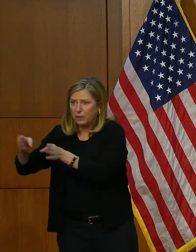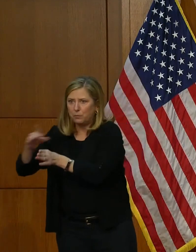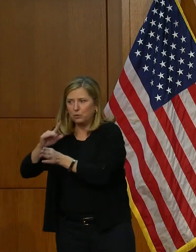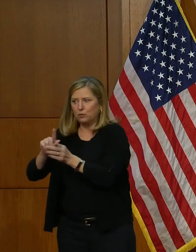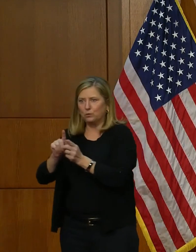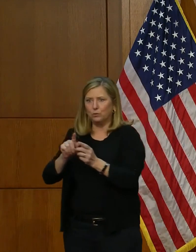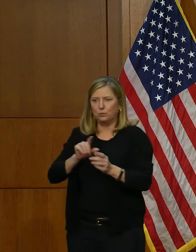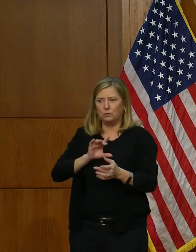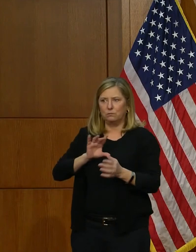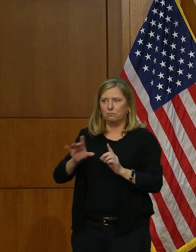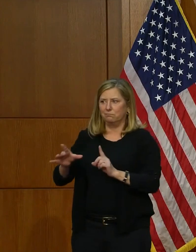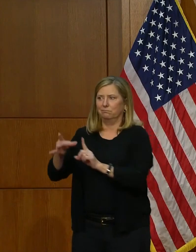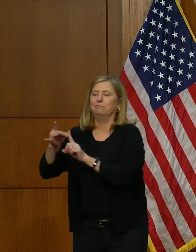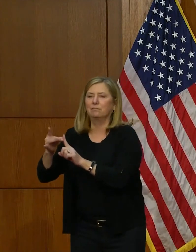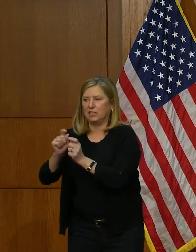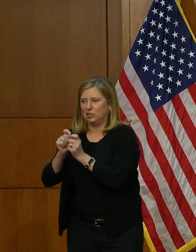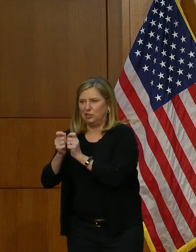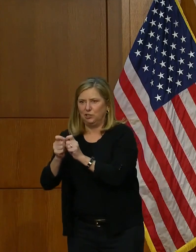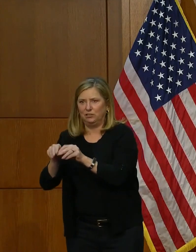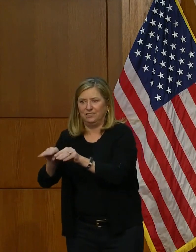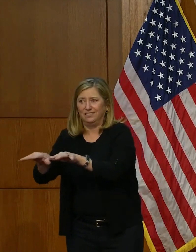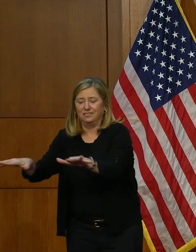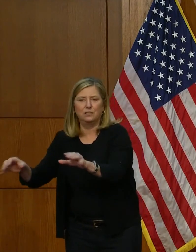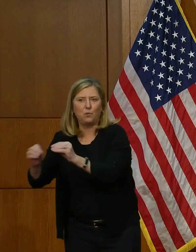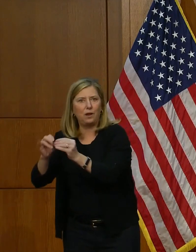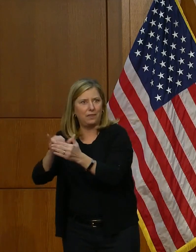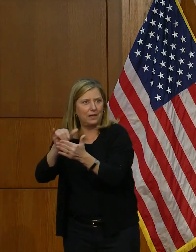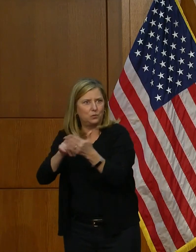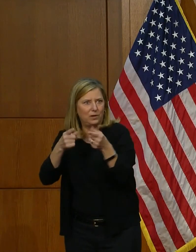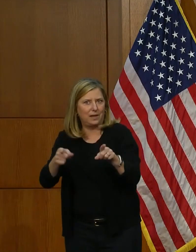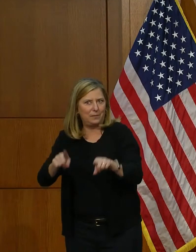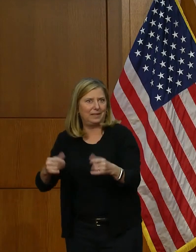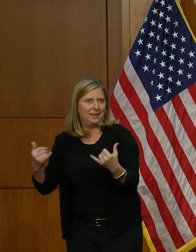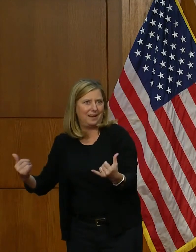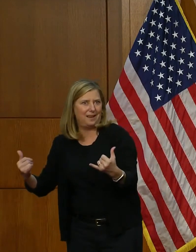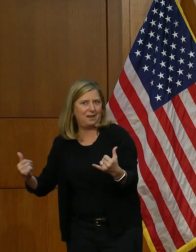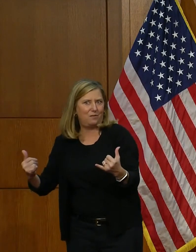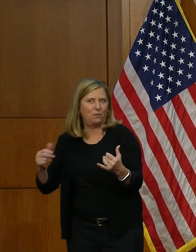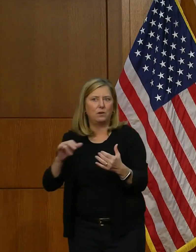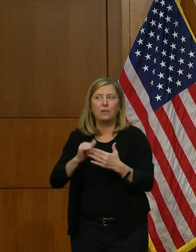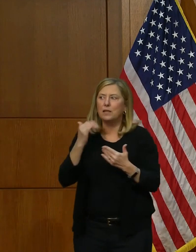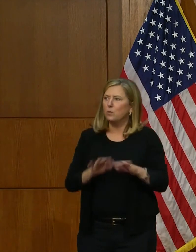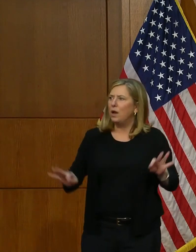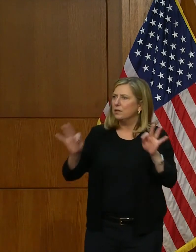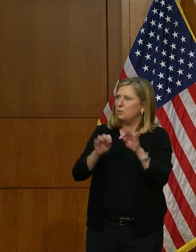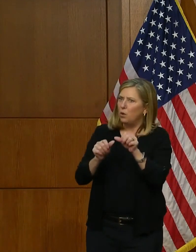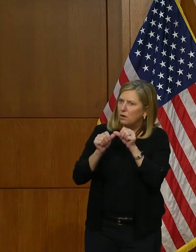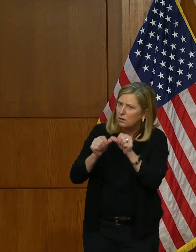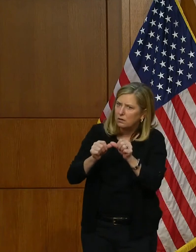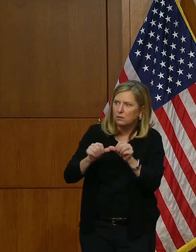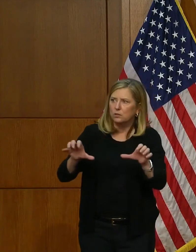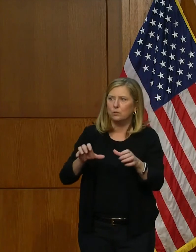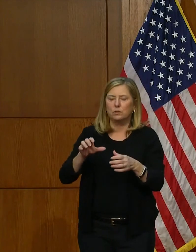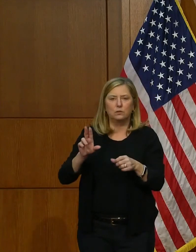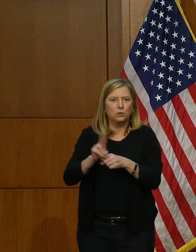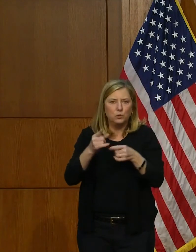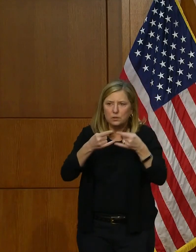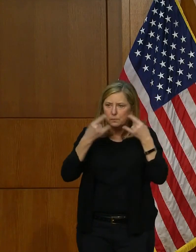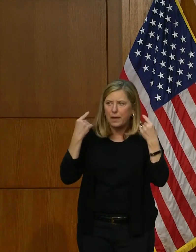SURVIVE. IT ALSO NEEDS HOST TO MUTATE, WHICH IS DOING RIGHT NOW. AND SO THIS IS WHY IT'S SO